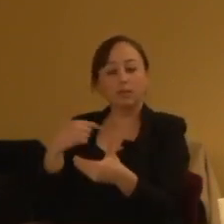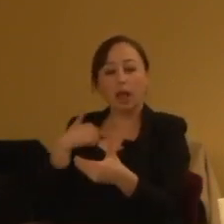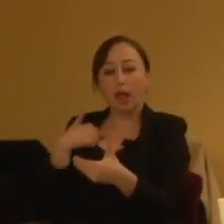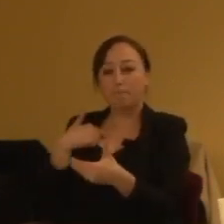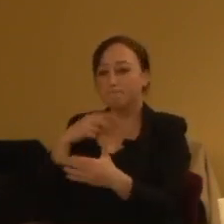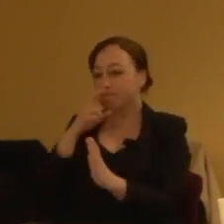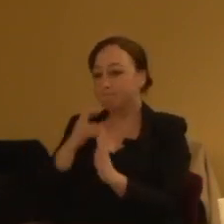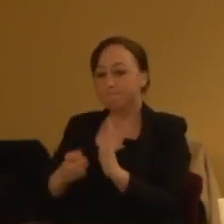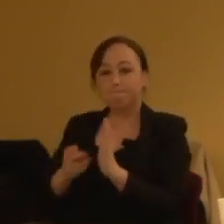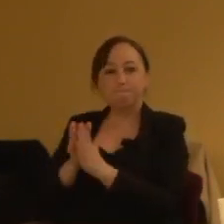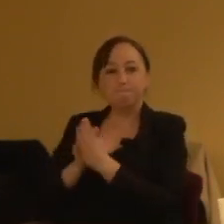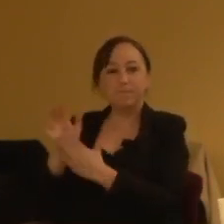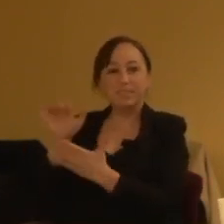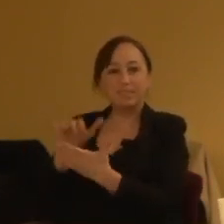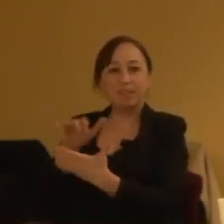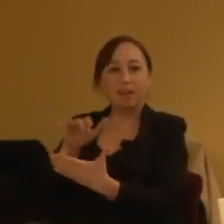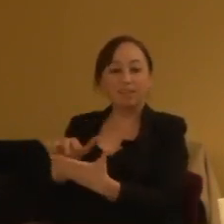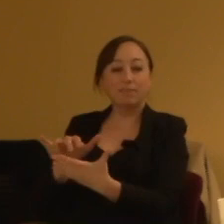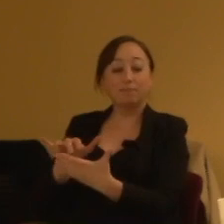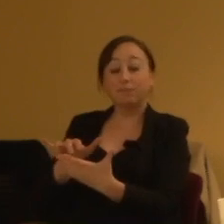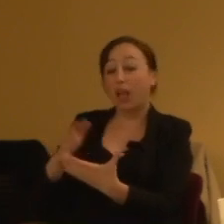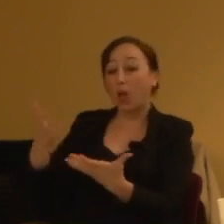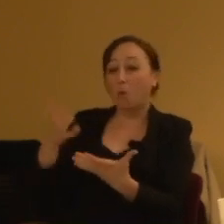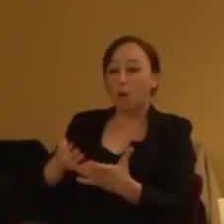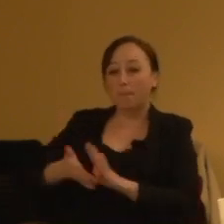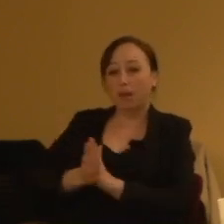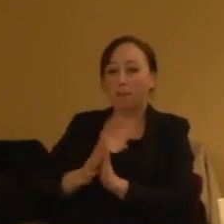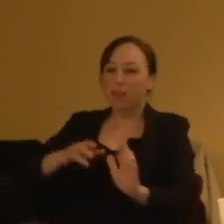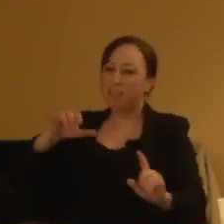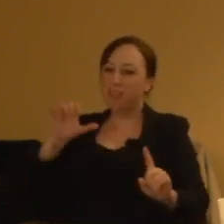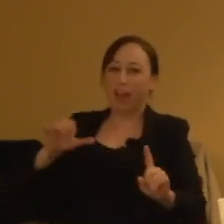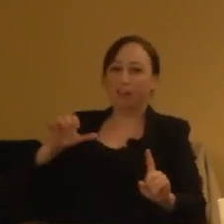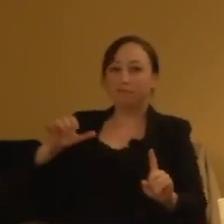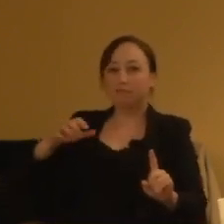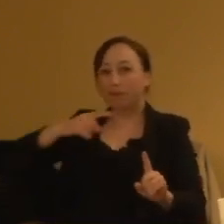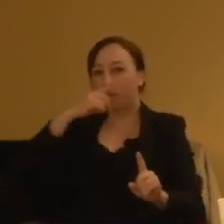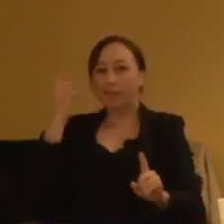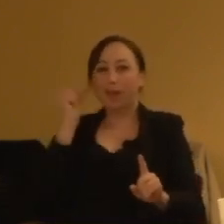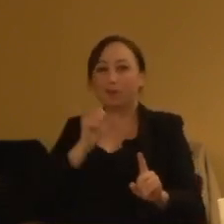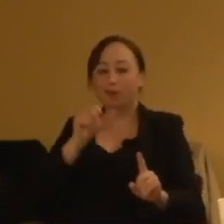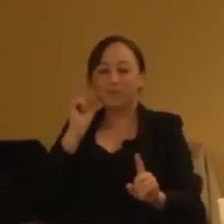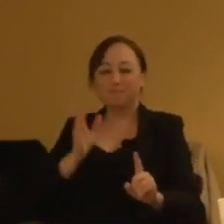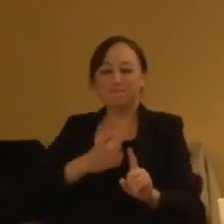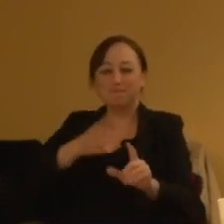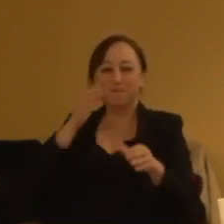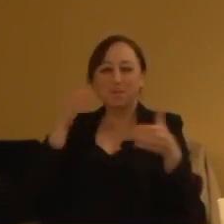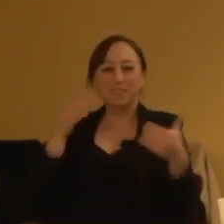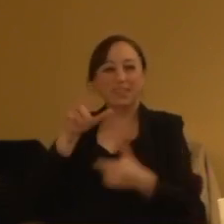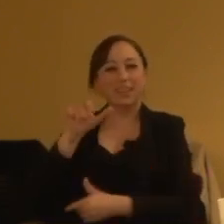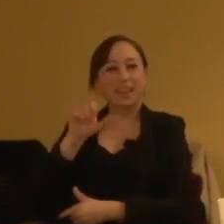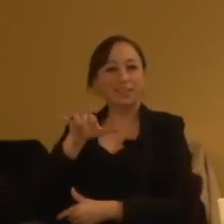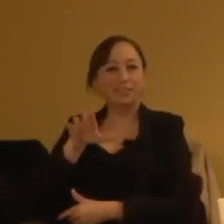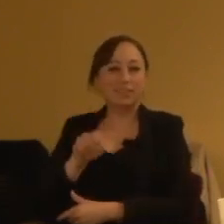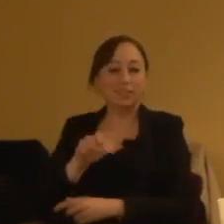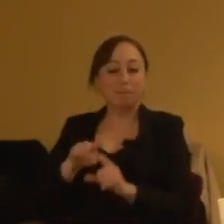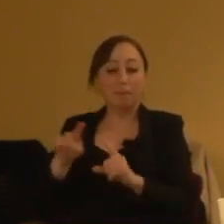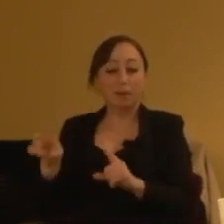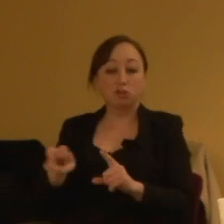fun being like that black girl who was doing the classics. But my journey into new play development actually happened